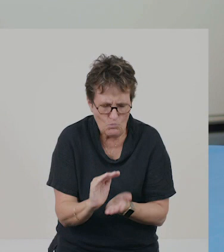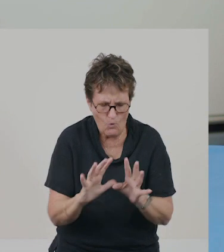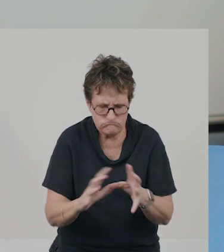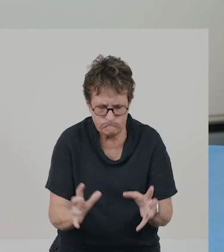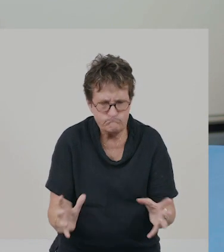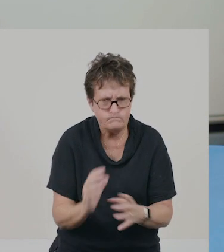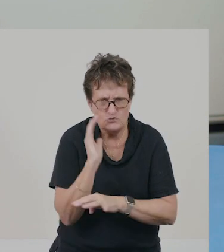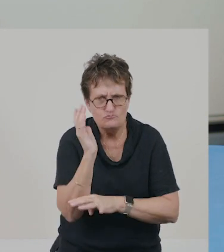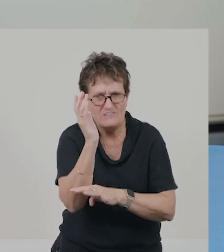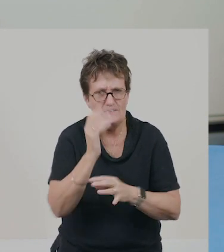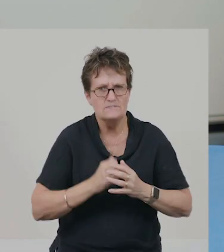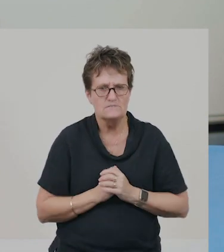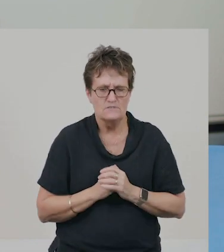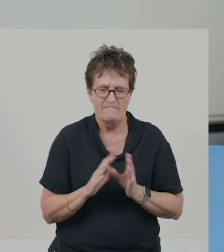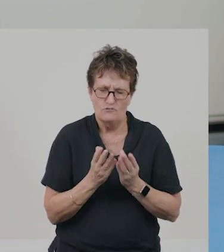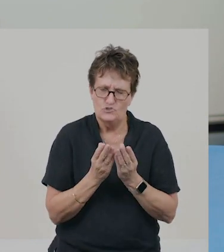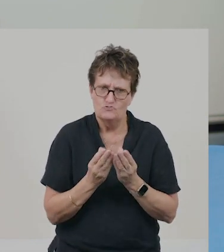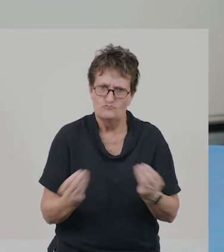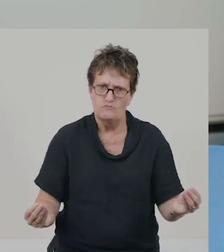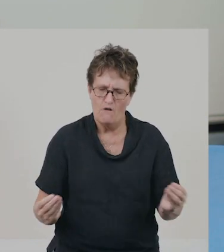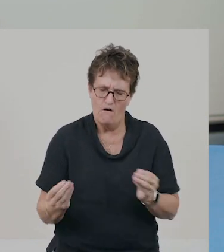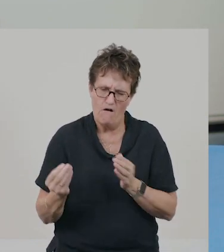It is a dry and harsh environment, with very little rain,